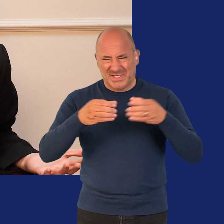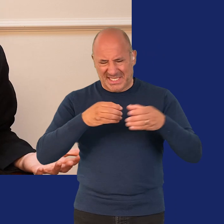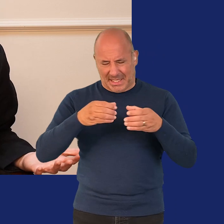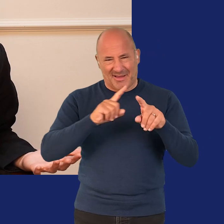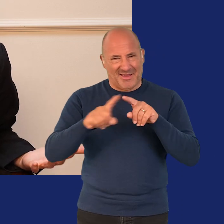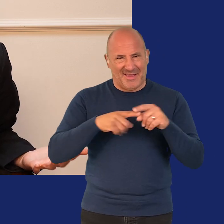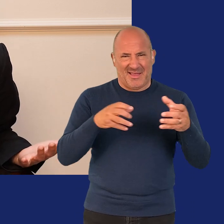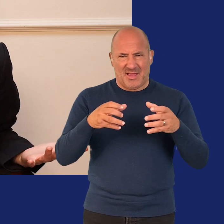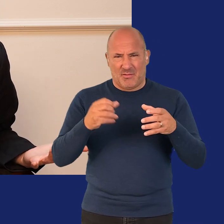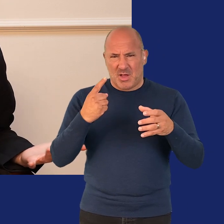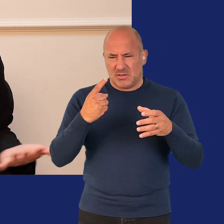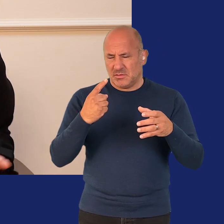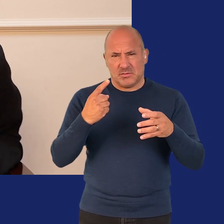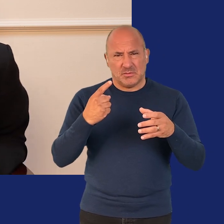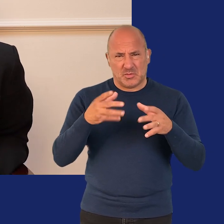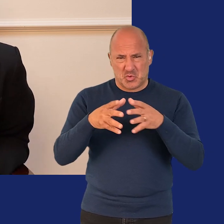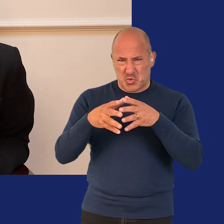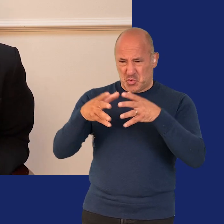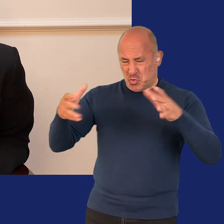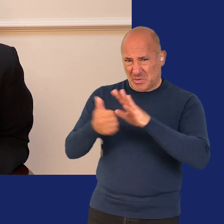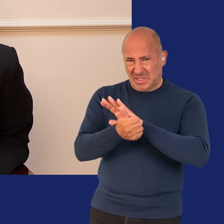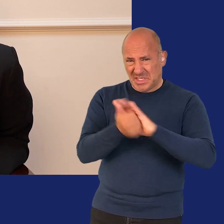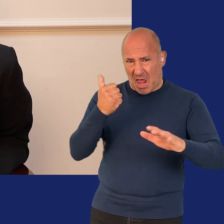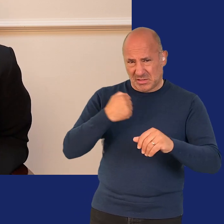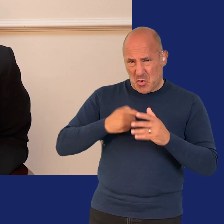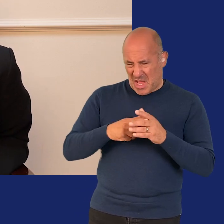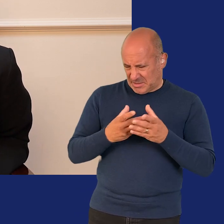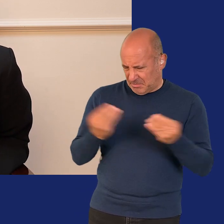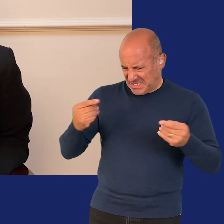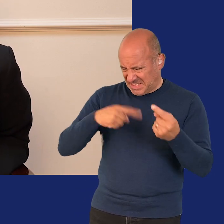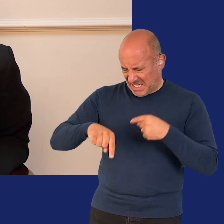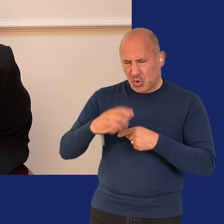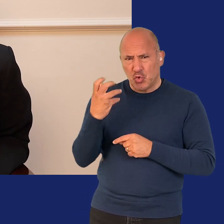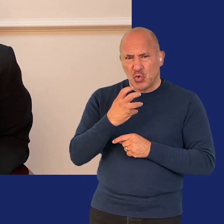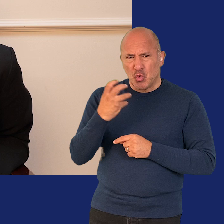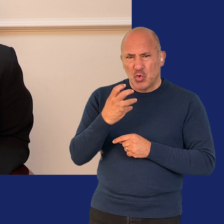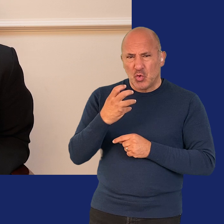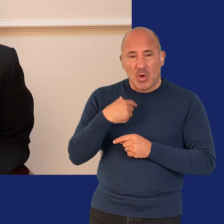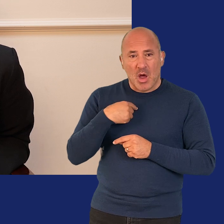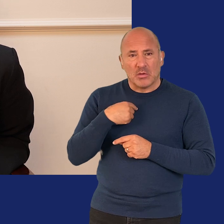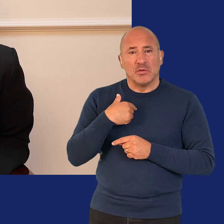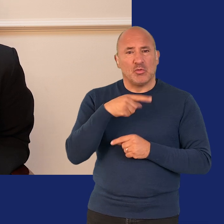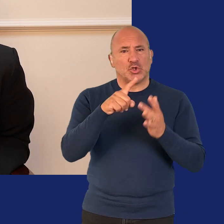of talent within the organization. Um, and so I hadn't known Jane, um, and wanted to come and work with her